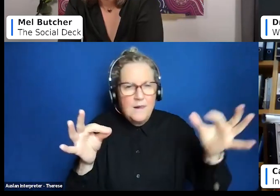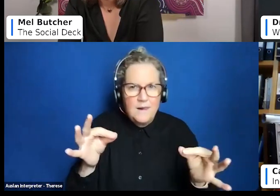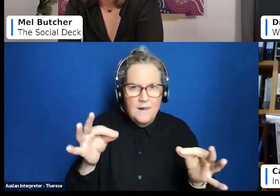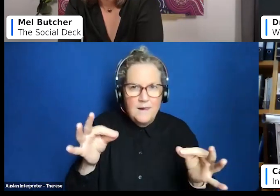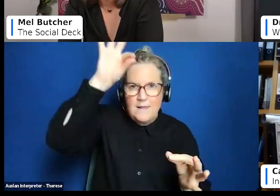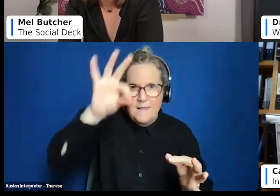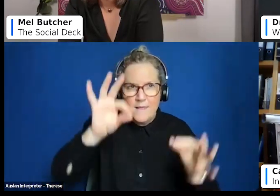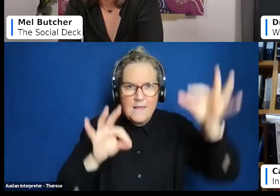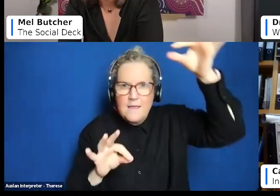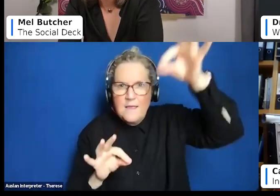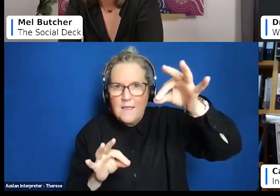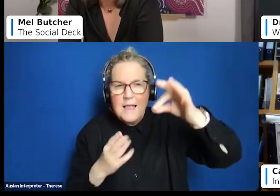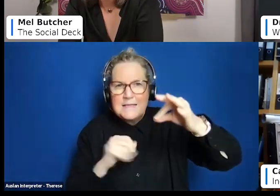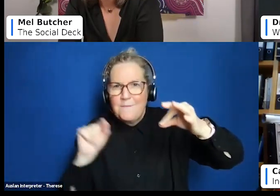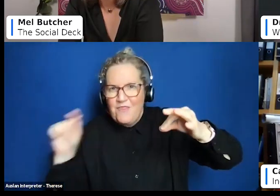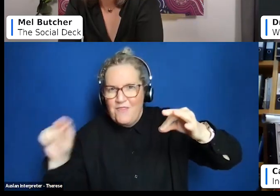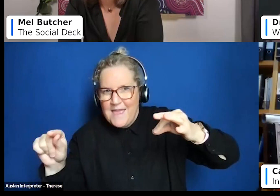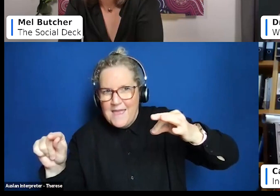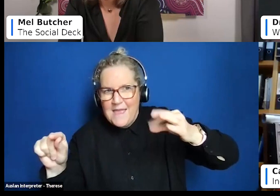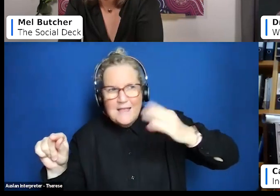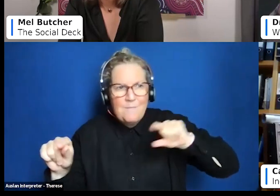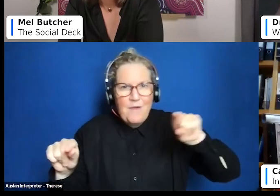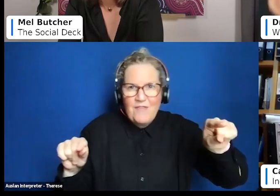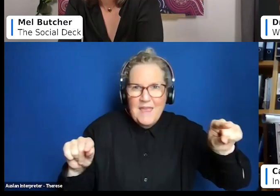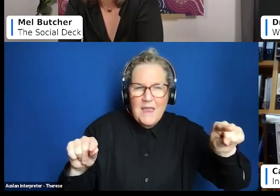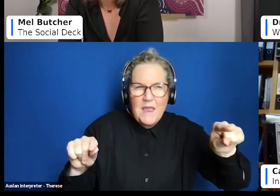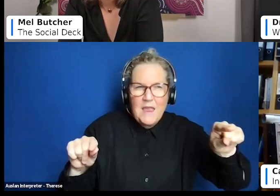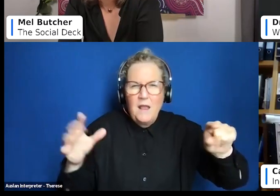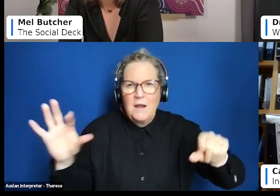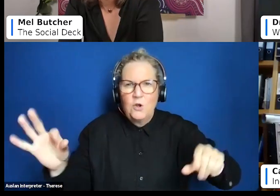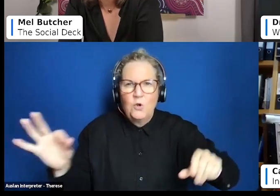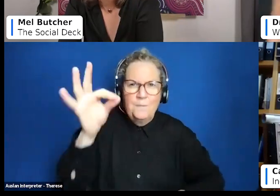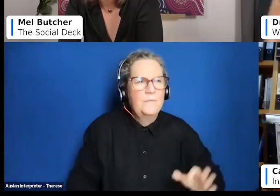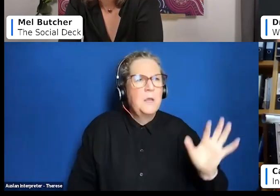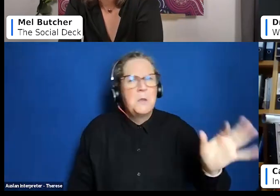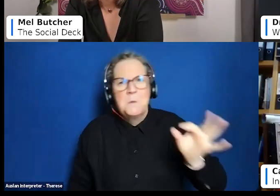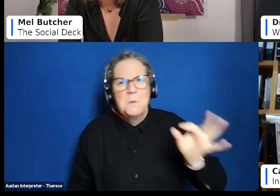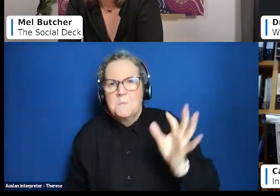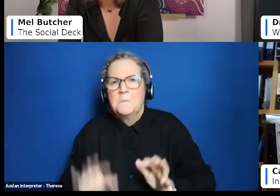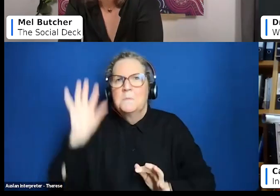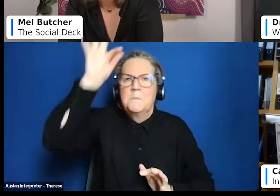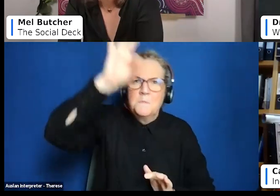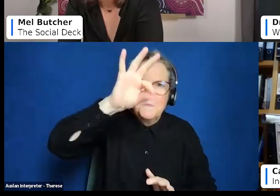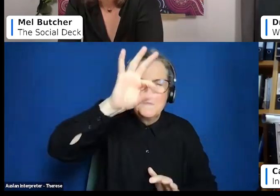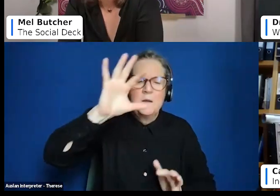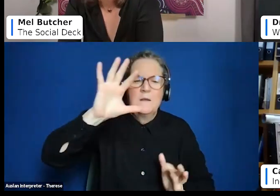you'll find in this dataset and some parts of the puzzle you'll find in another data set and you have to bring those together.